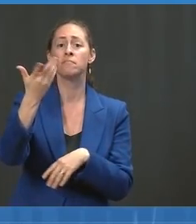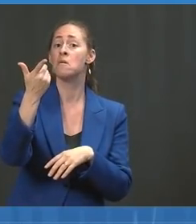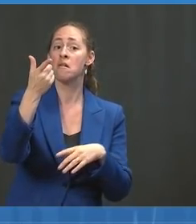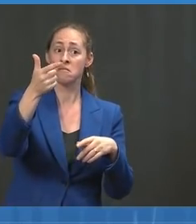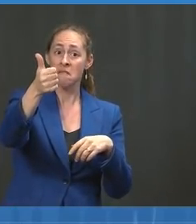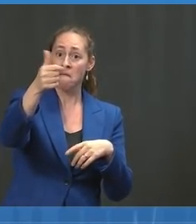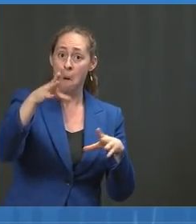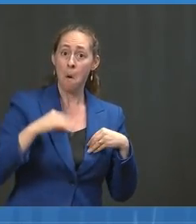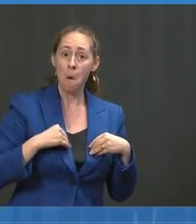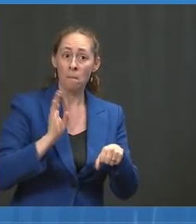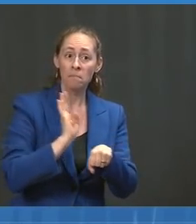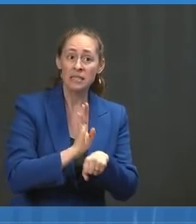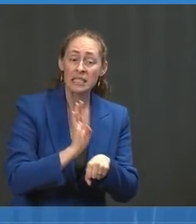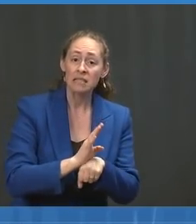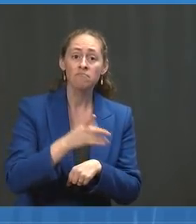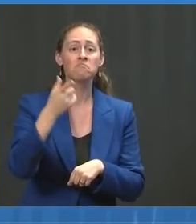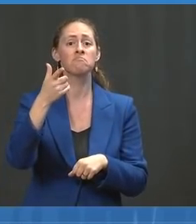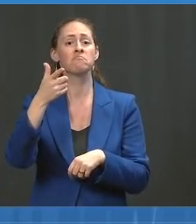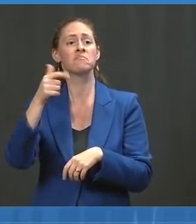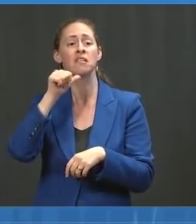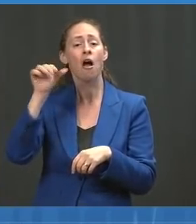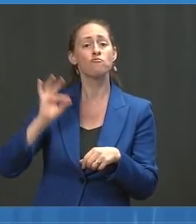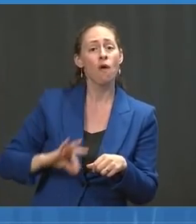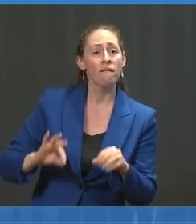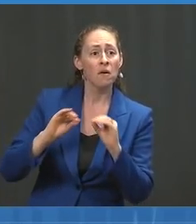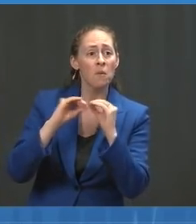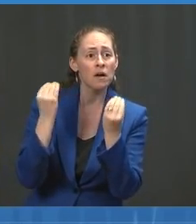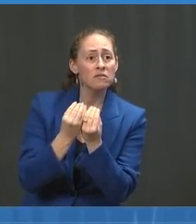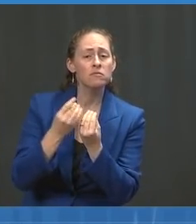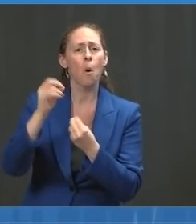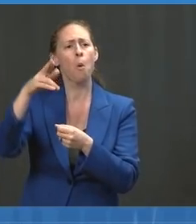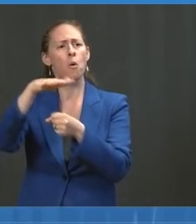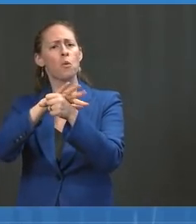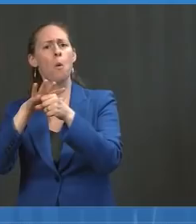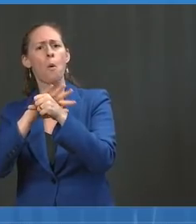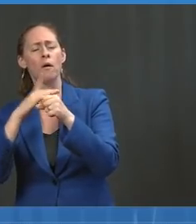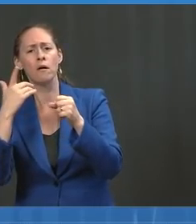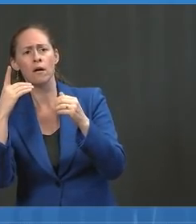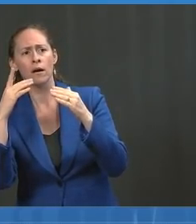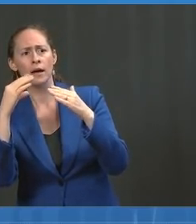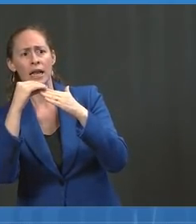a state or local leader who's been waiting for full and final FDA approval